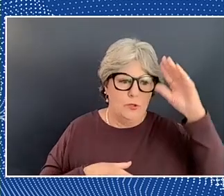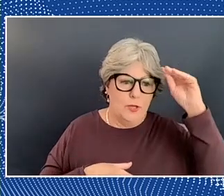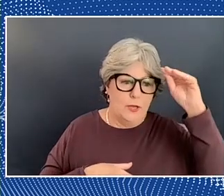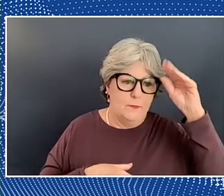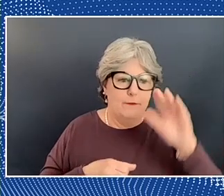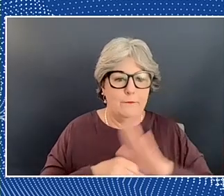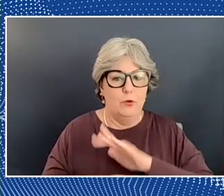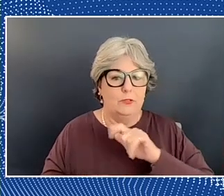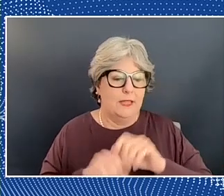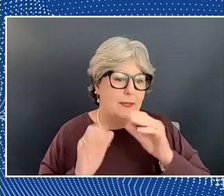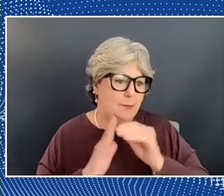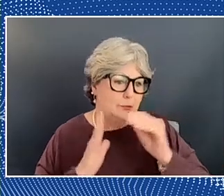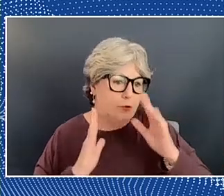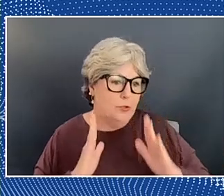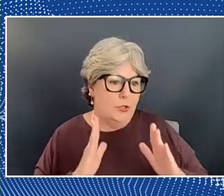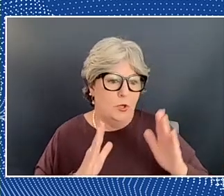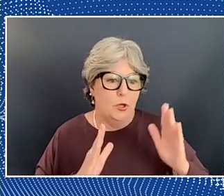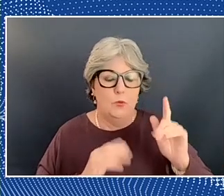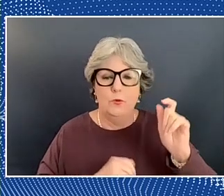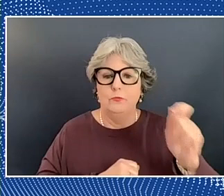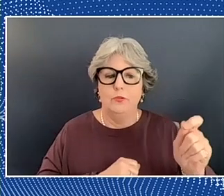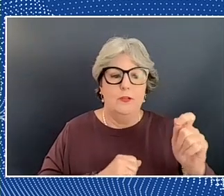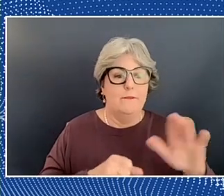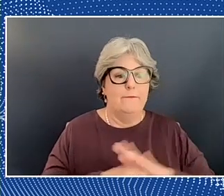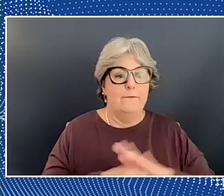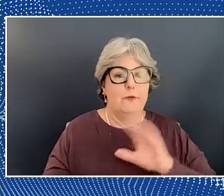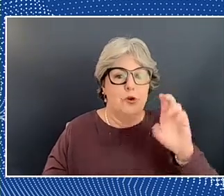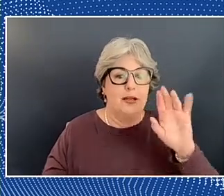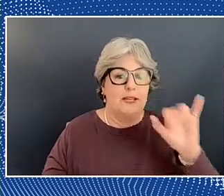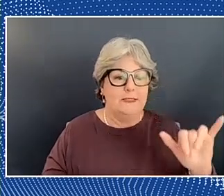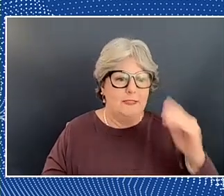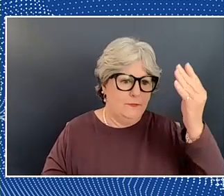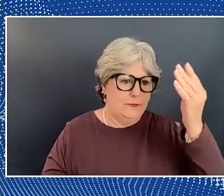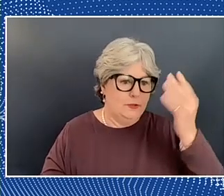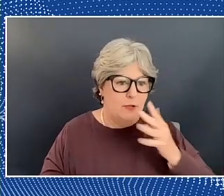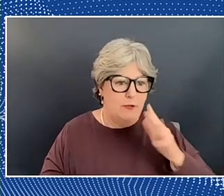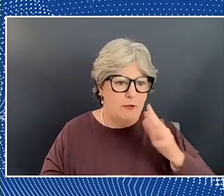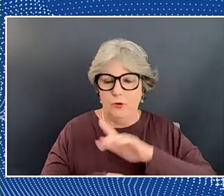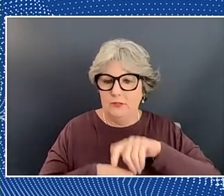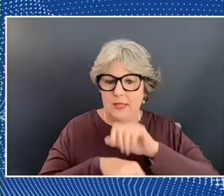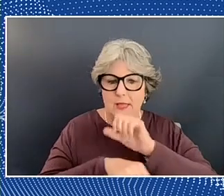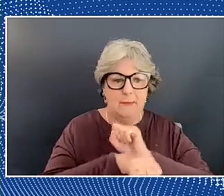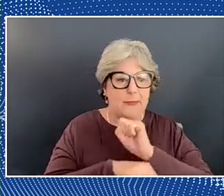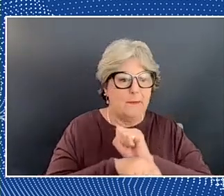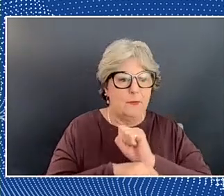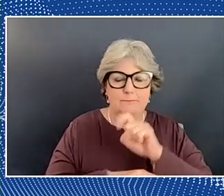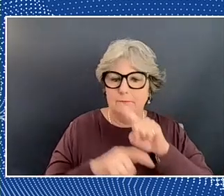When the judge awarded him full custody, he was told to get full-time employment and was not able to finish school, and